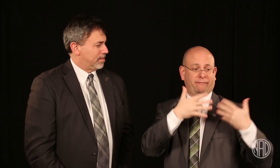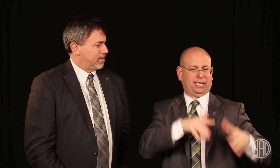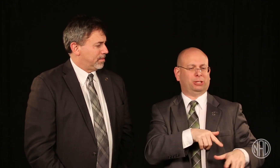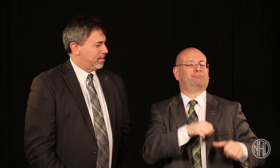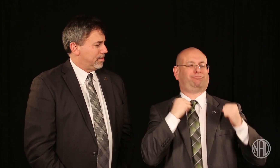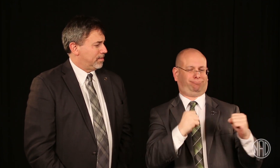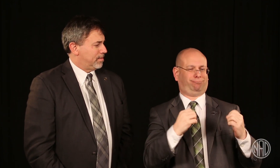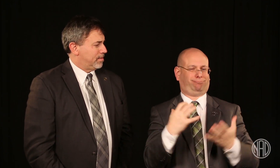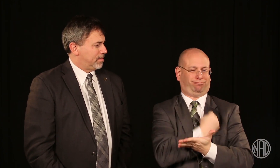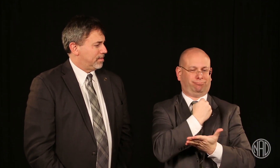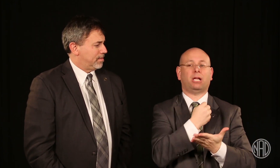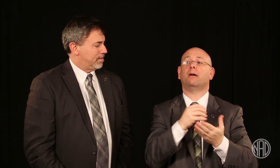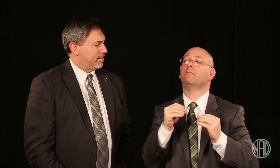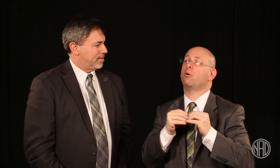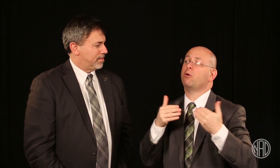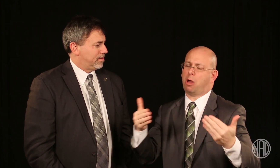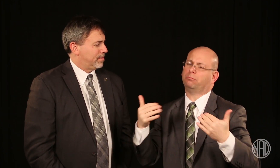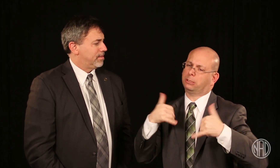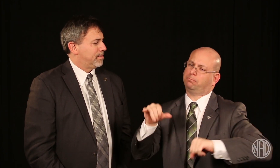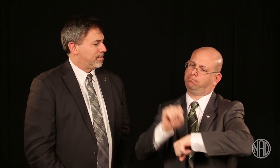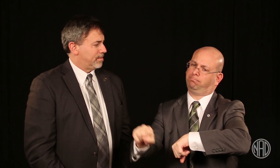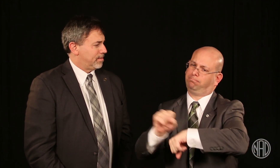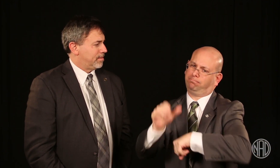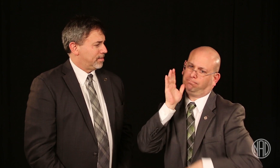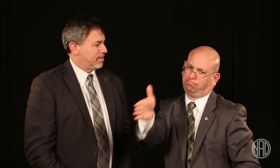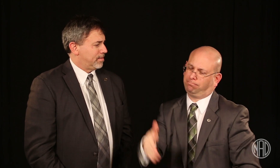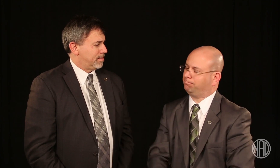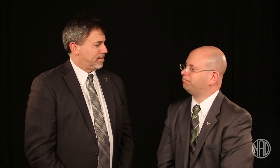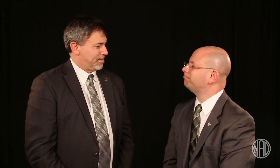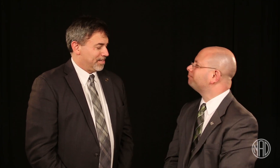NAD continues to advocate on this issue.